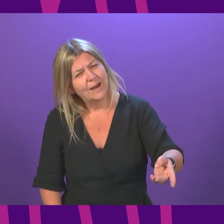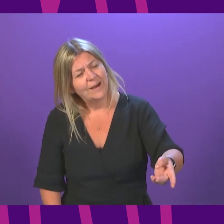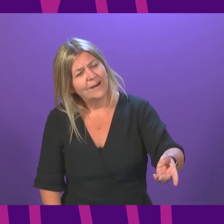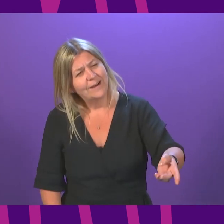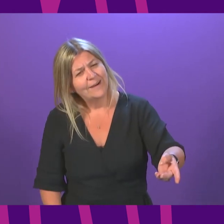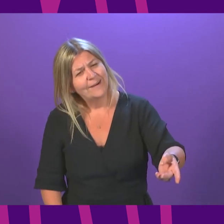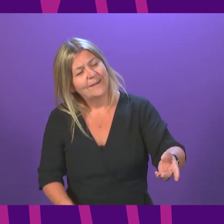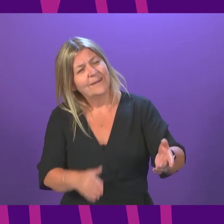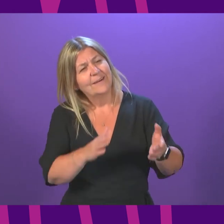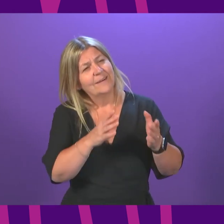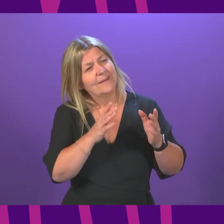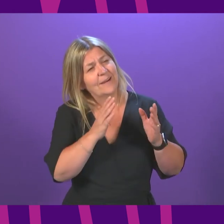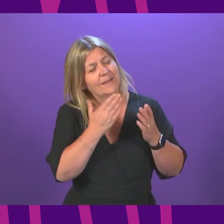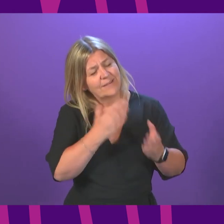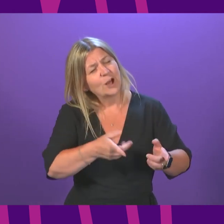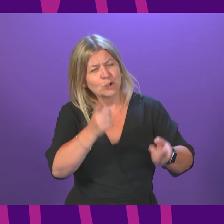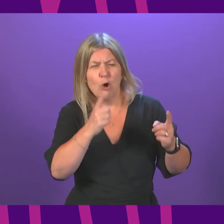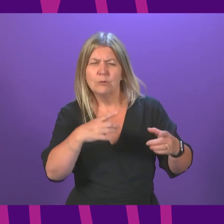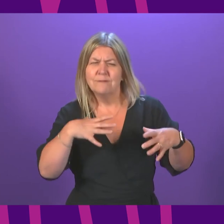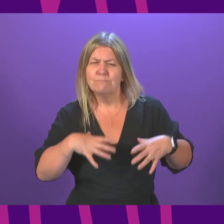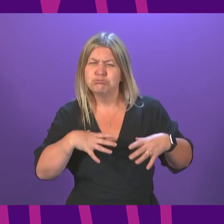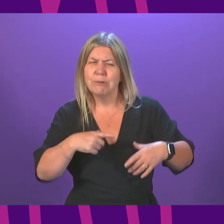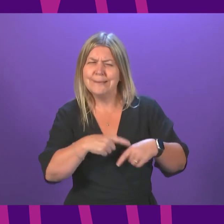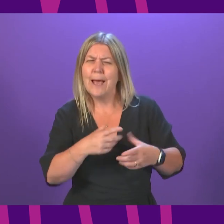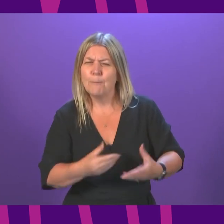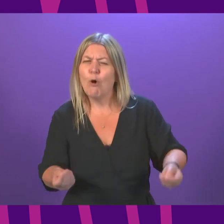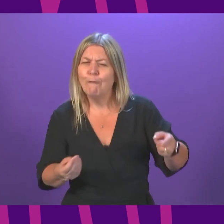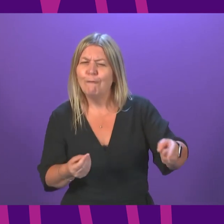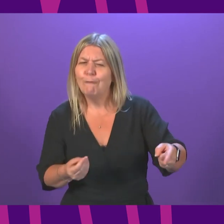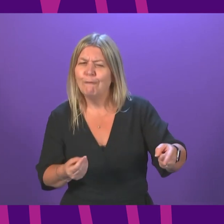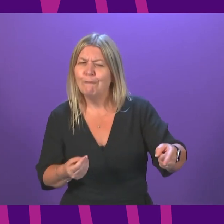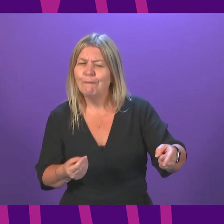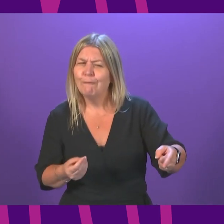Placing such an intense burden on parliamentarians has not been an effective way to legislate.